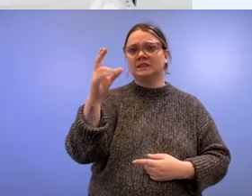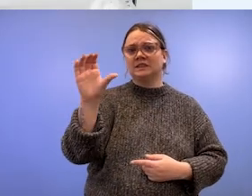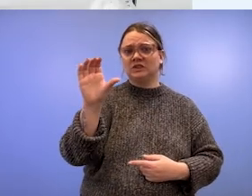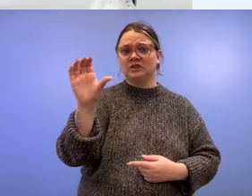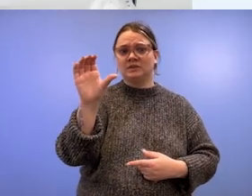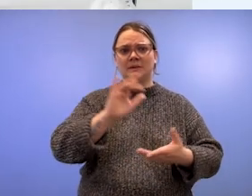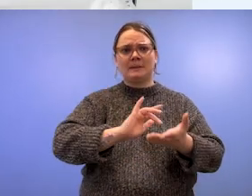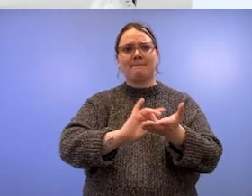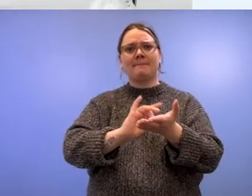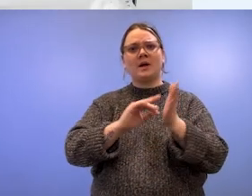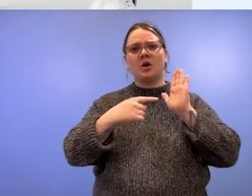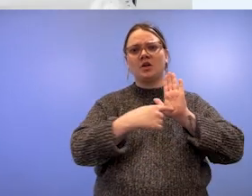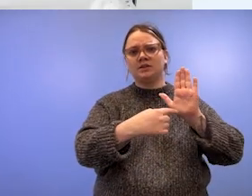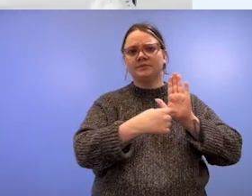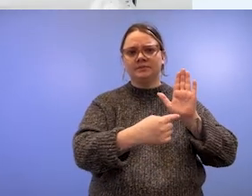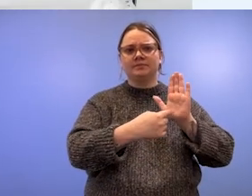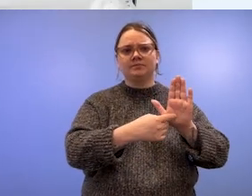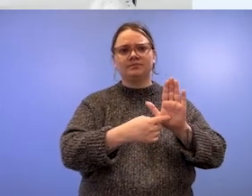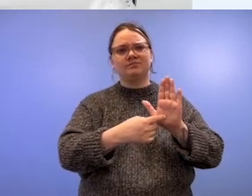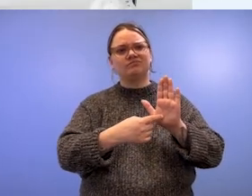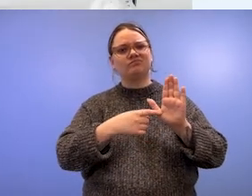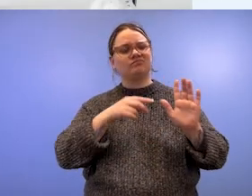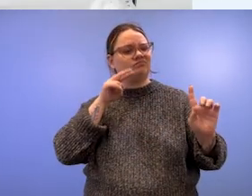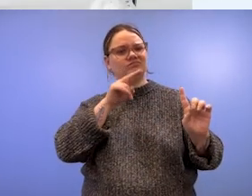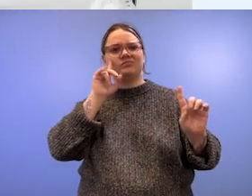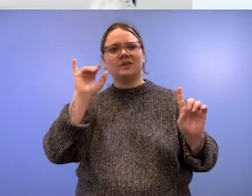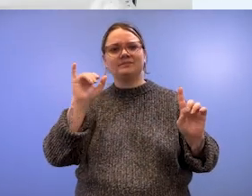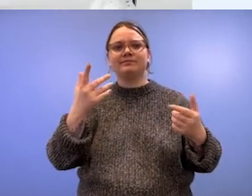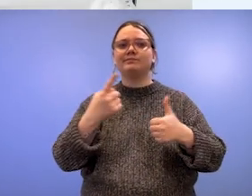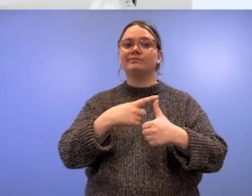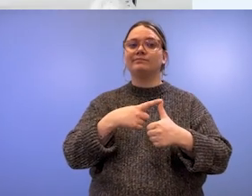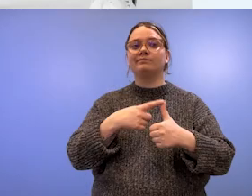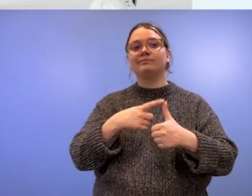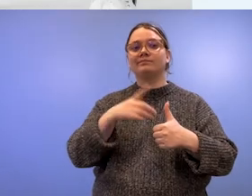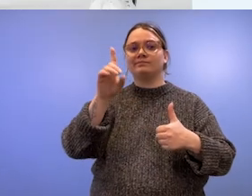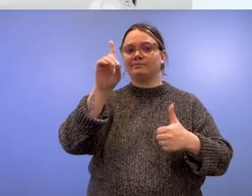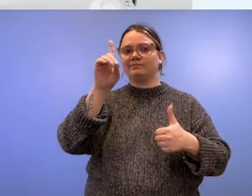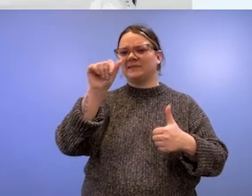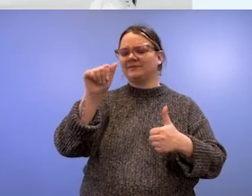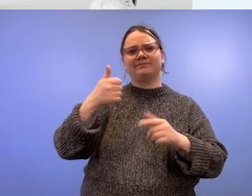model was used as the basis for conversations and concepts about disability. Disability was viewed